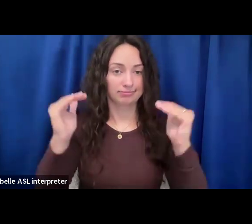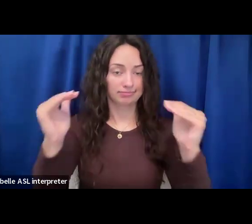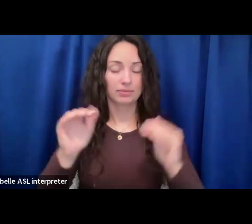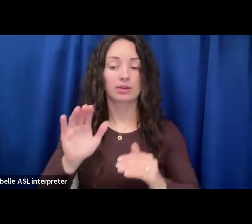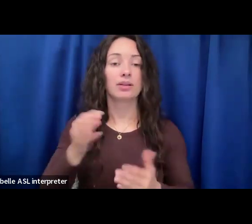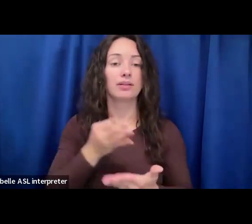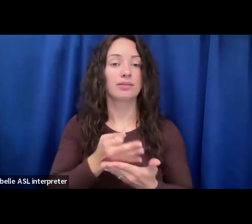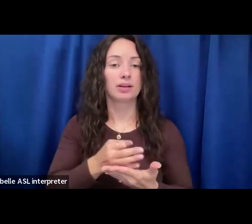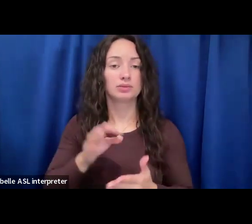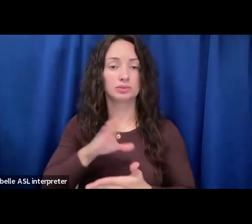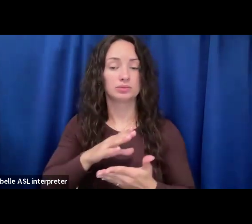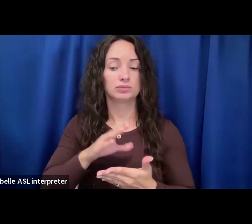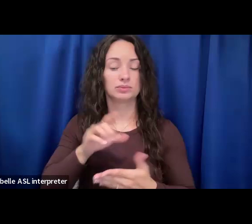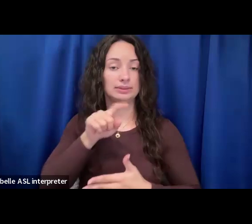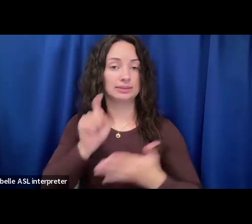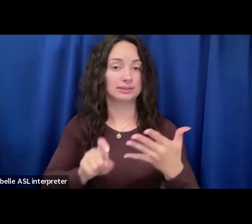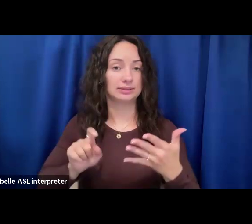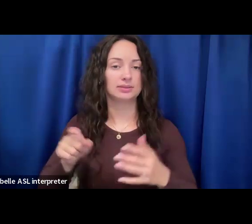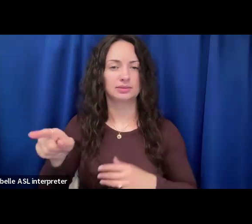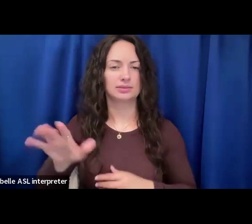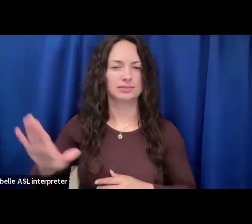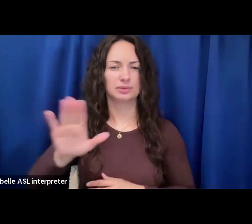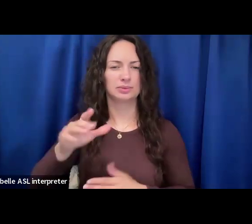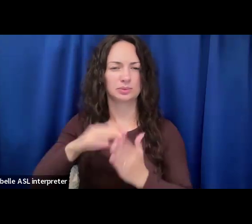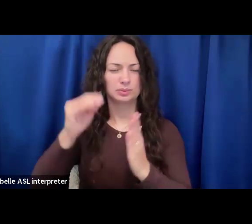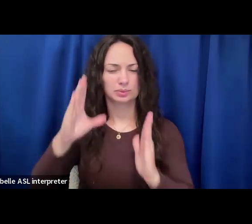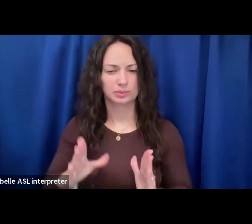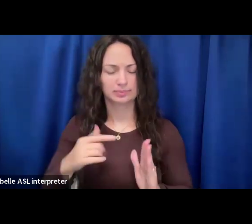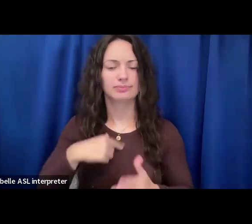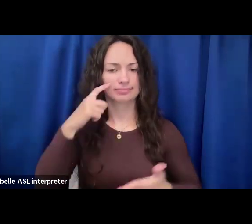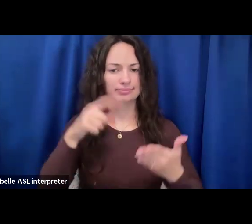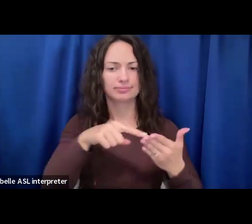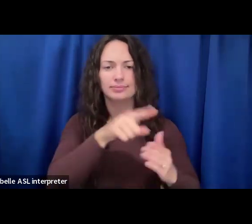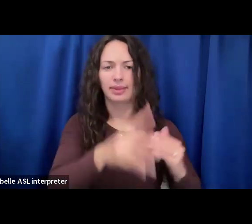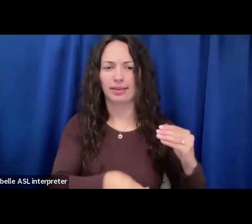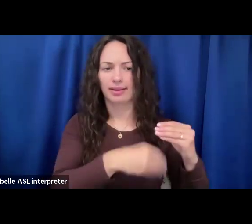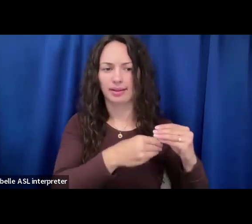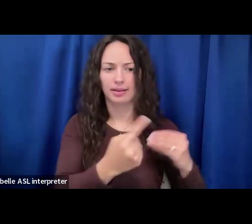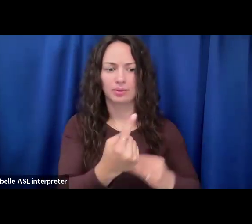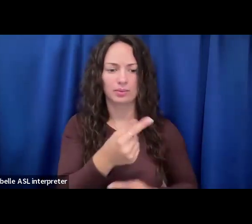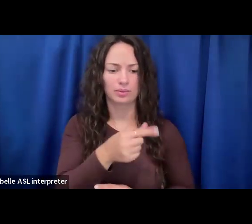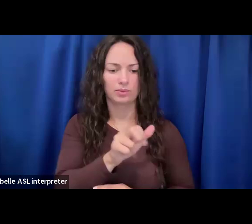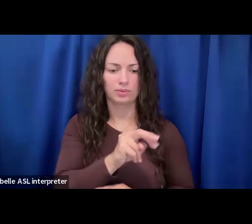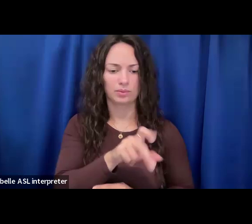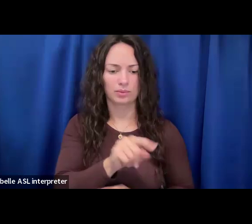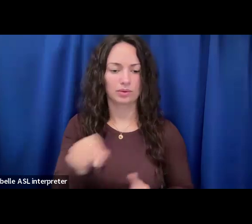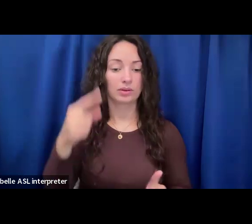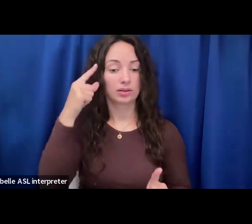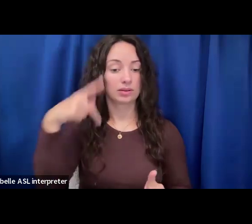do know that a component was added to the grant and actually [can't understand] research but at